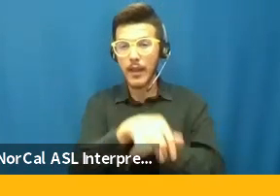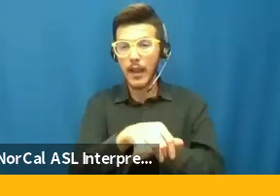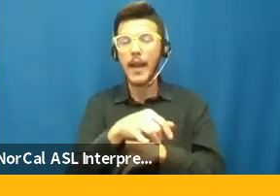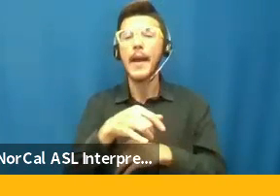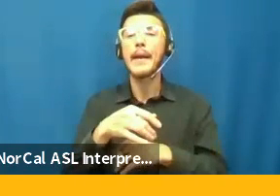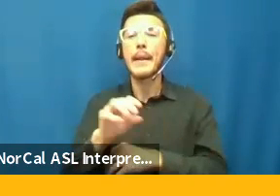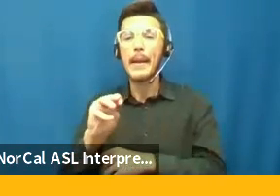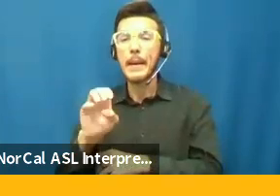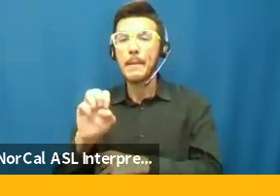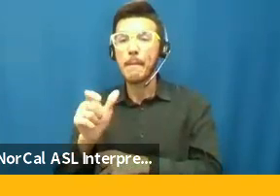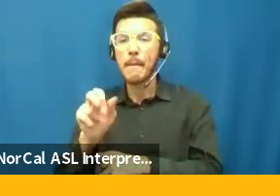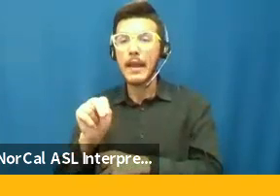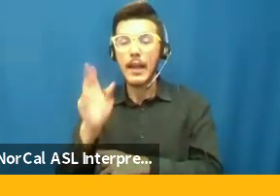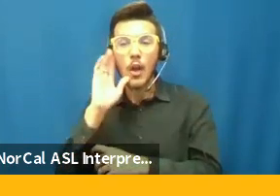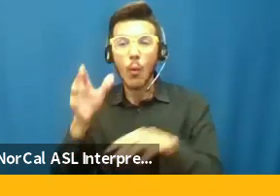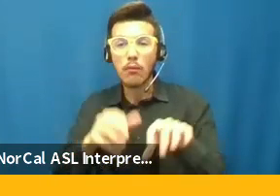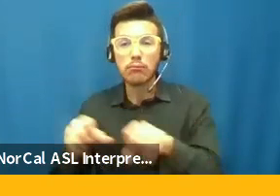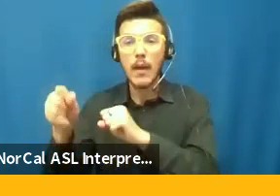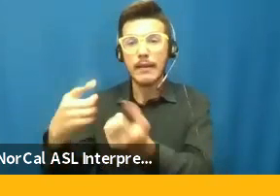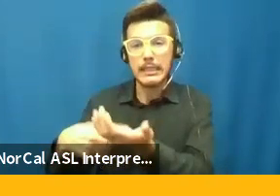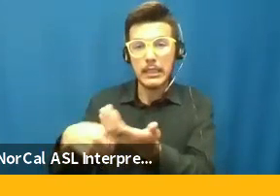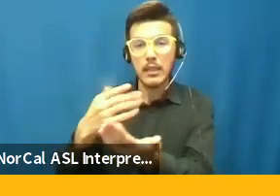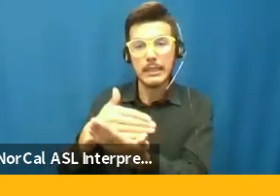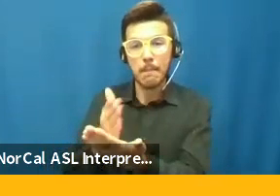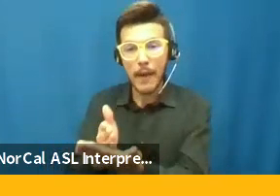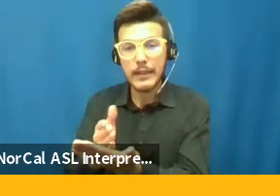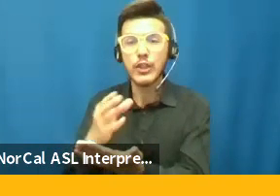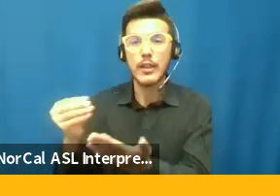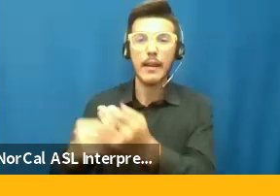highlight some of the budget constraints and supports for these positions,